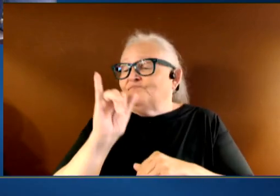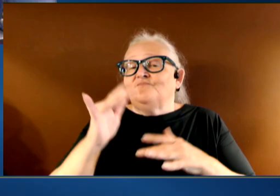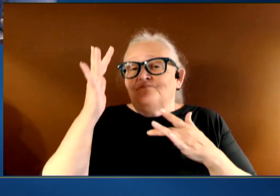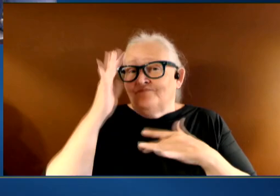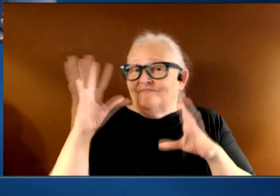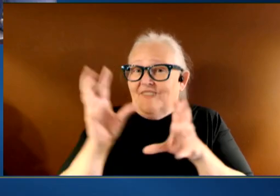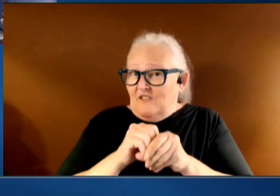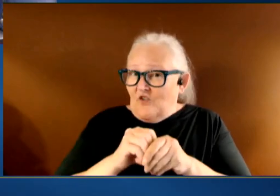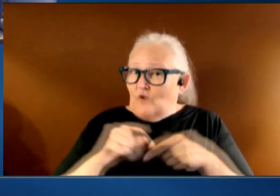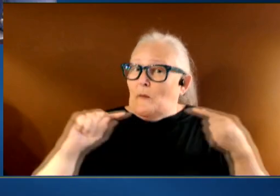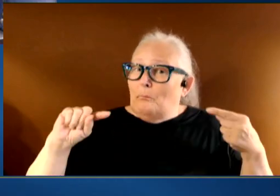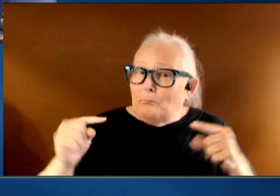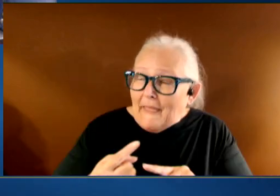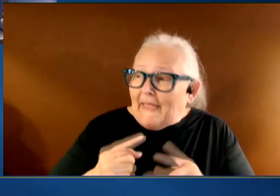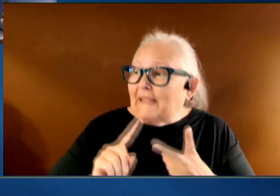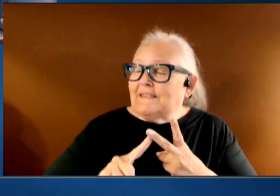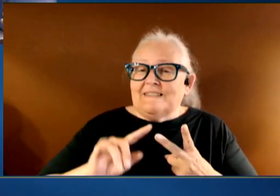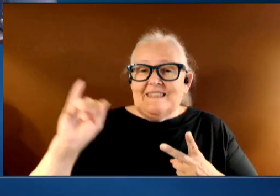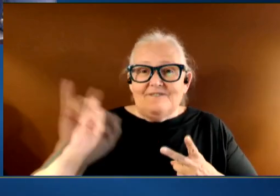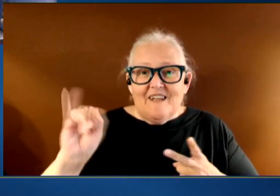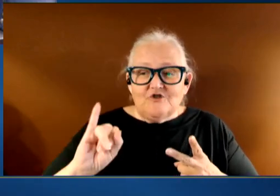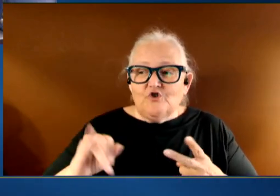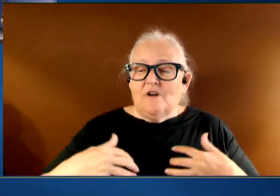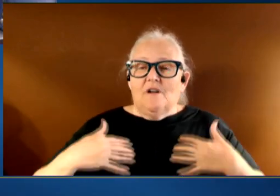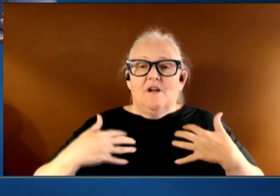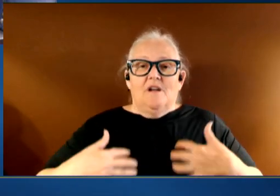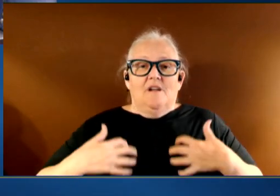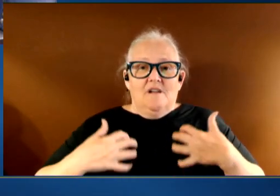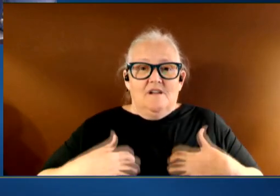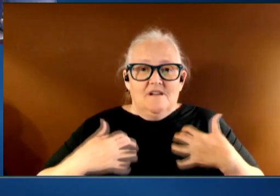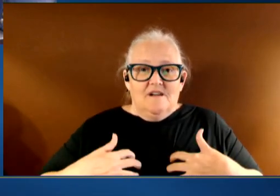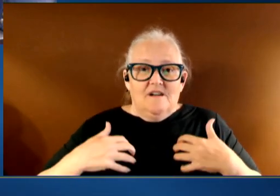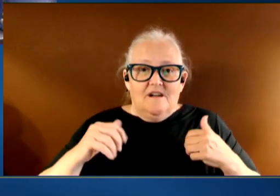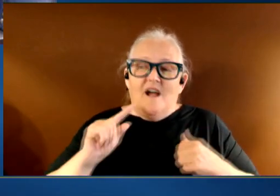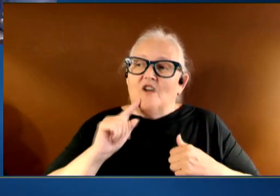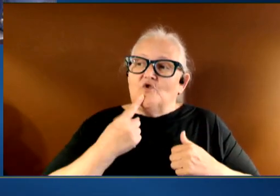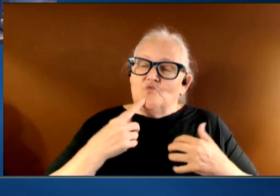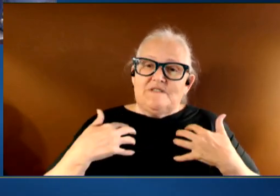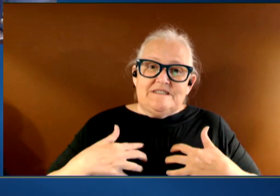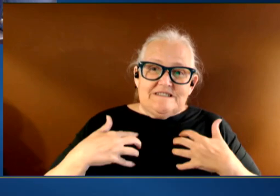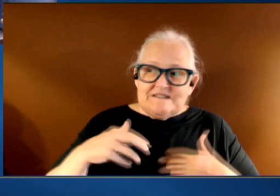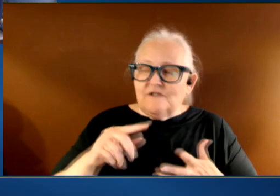infection, pulmonary complications such as acute chest syndrome, neurocognitive dysfunctions such